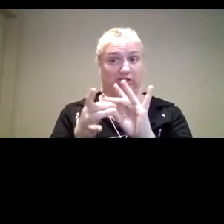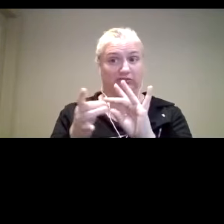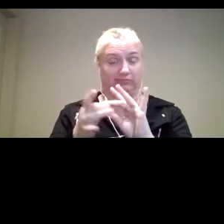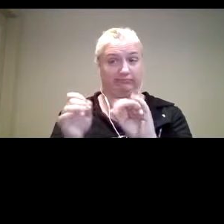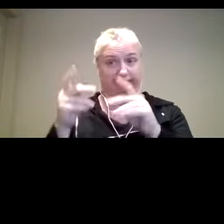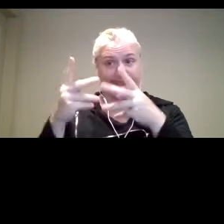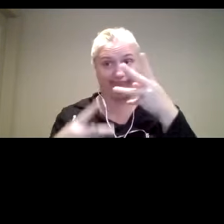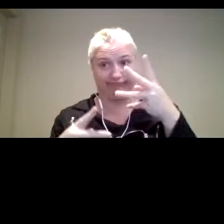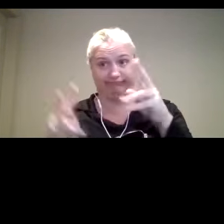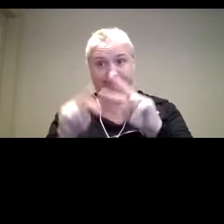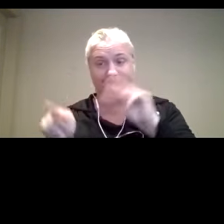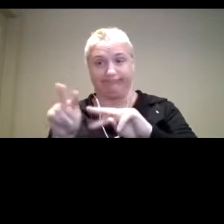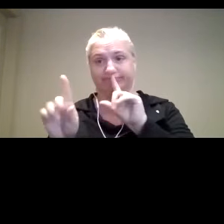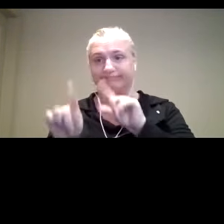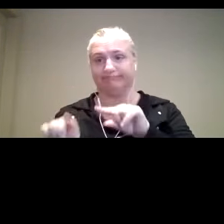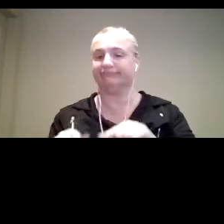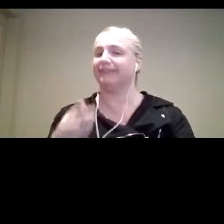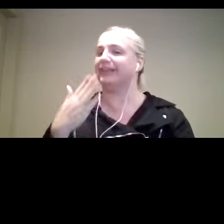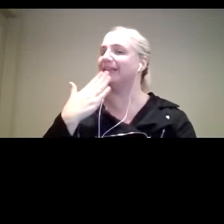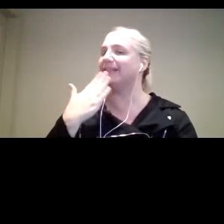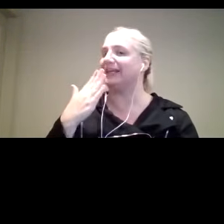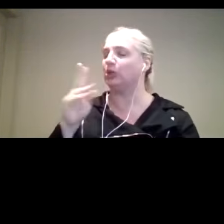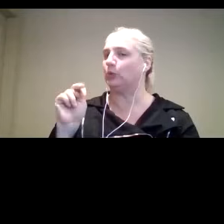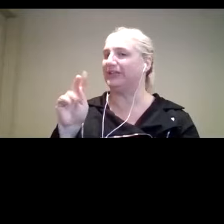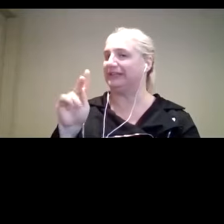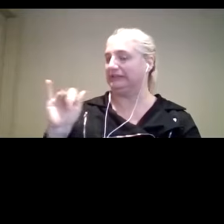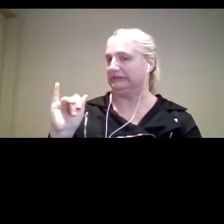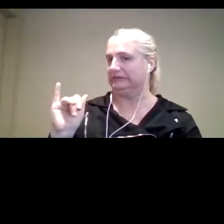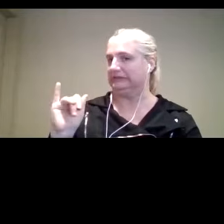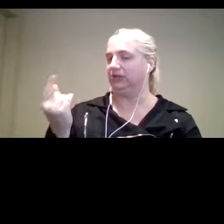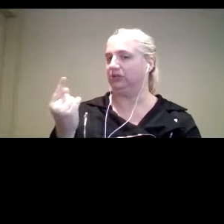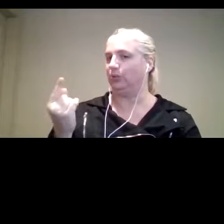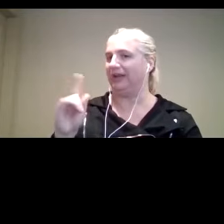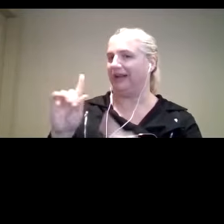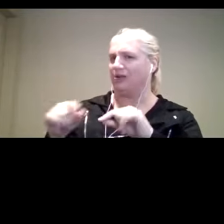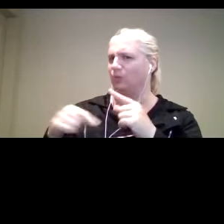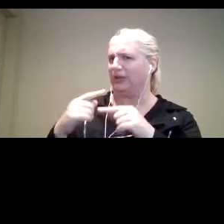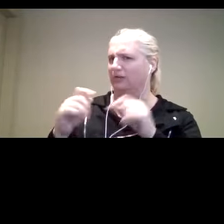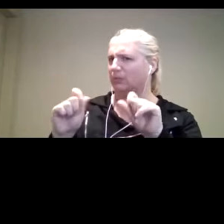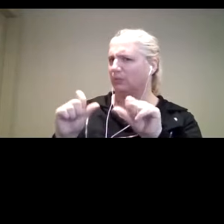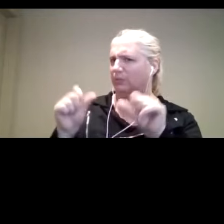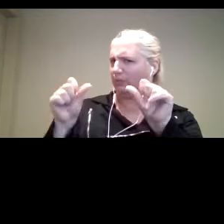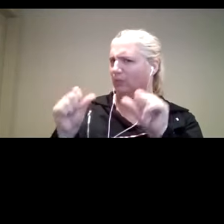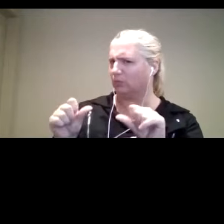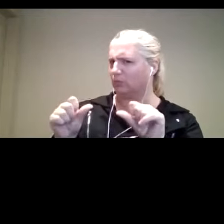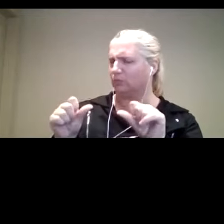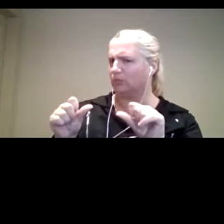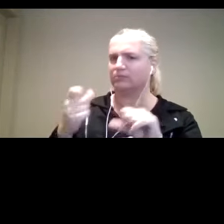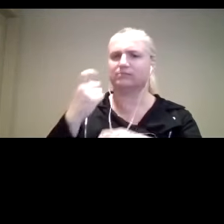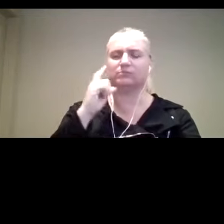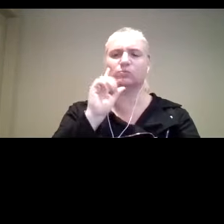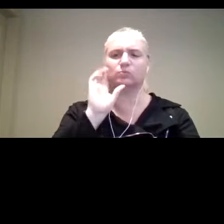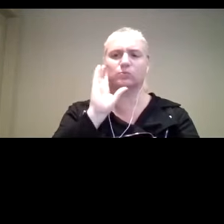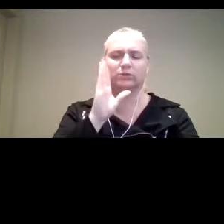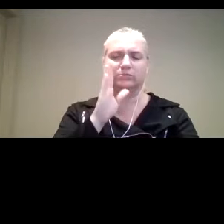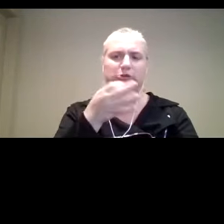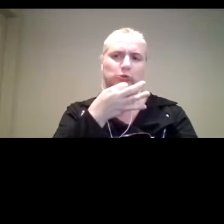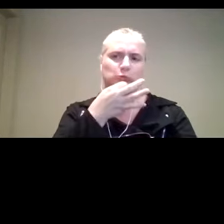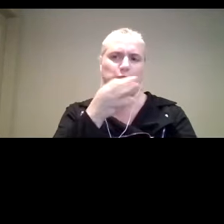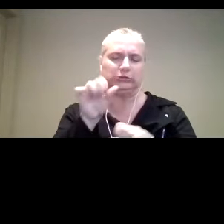[Host] Well, thank you, Nicki. Somebody did ask when we would get this posted. It'll be relatively as quick as we can get it turned around.